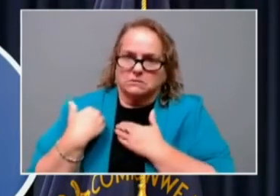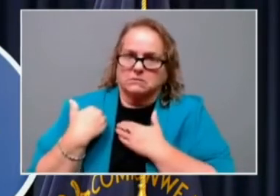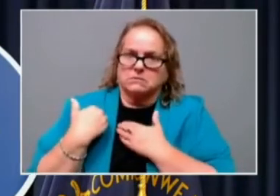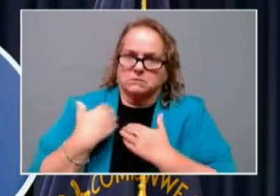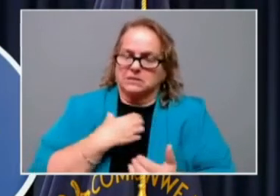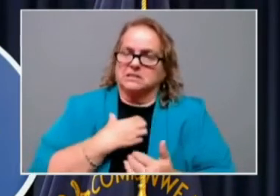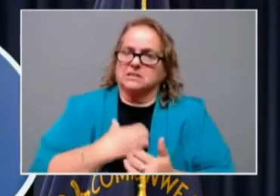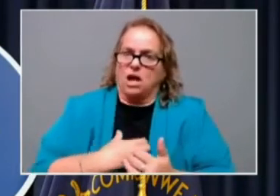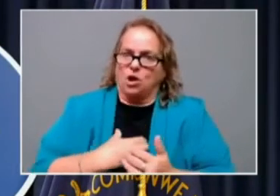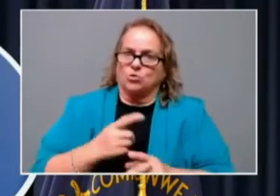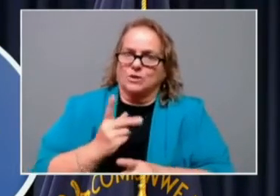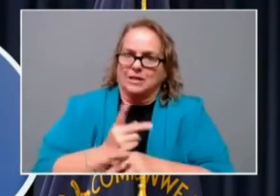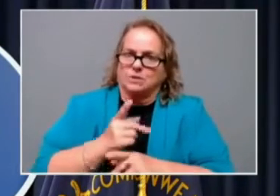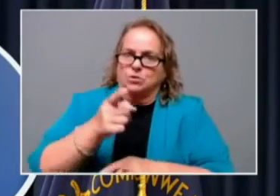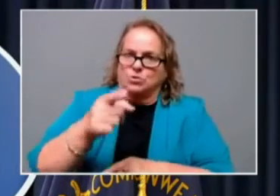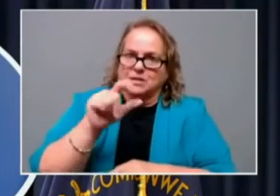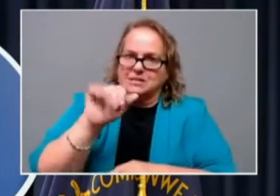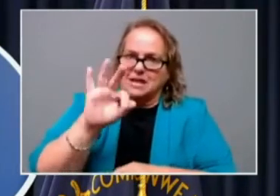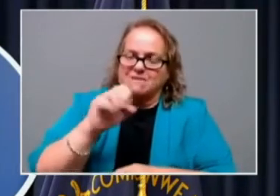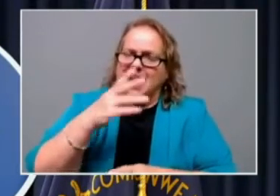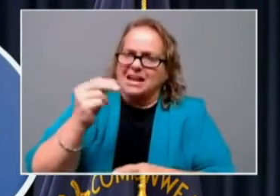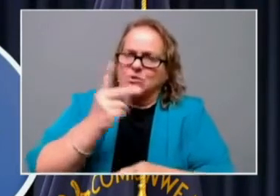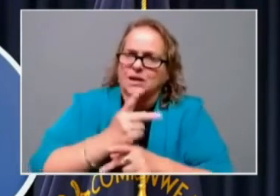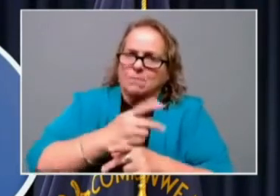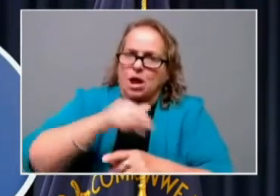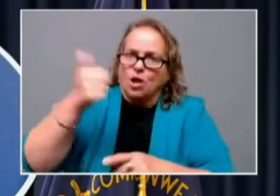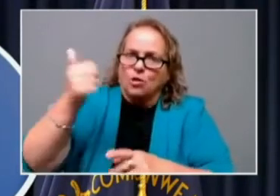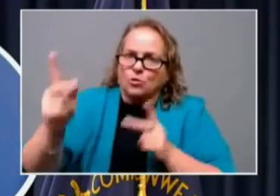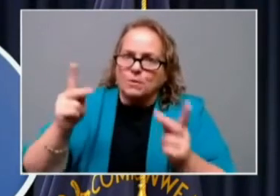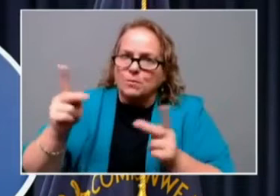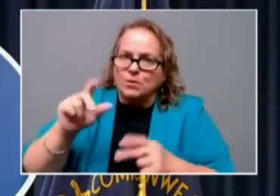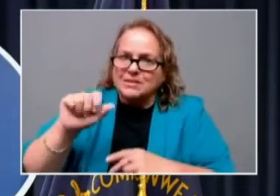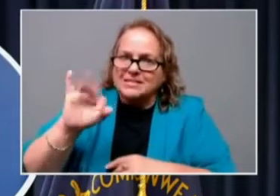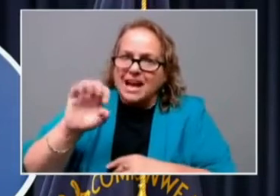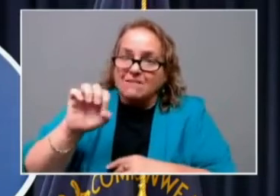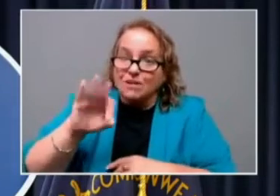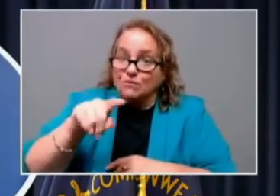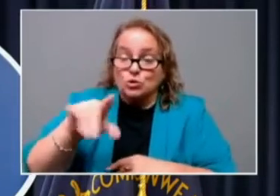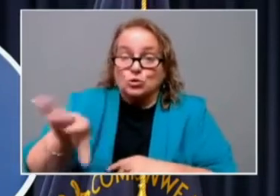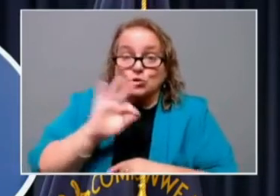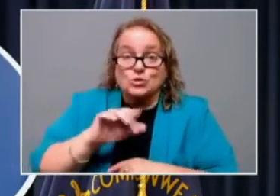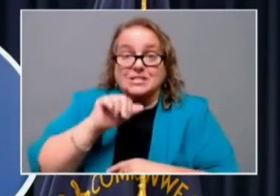safe, but also if you've chosen not to get vaccinated not to infect the rest